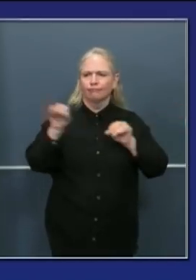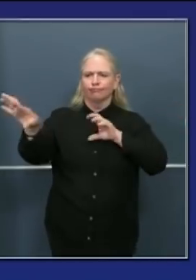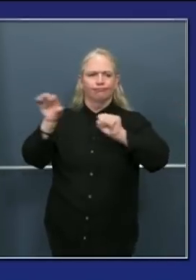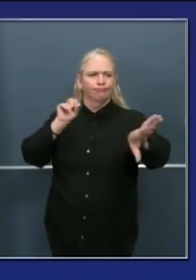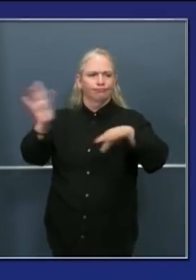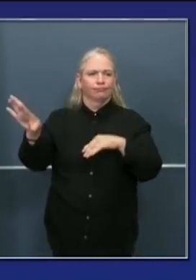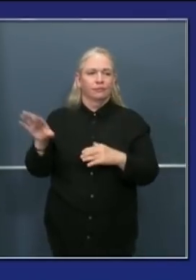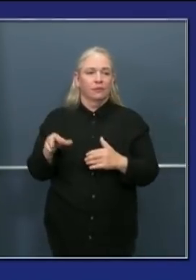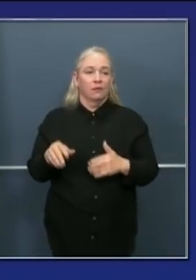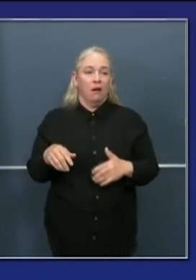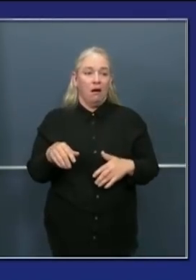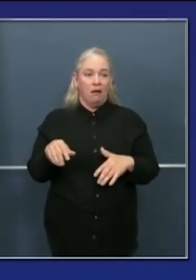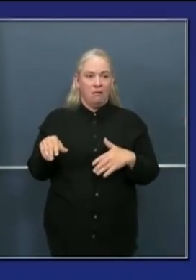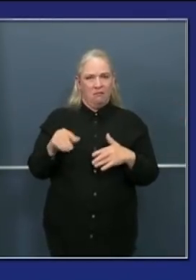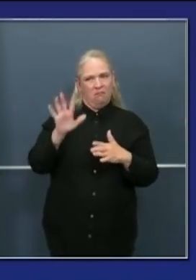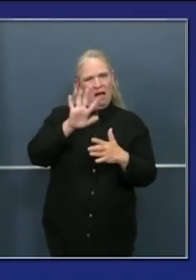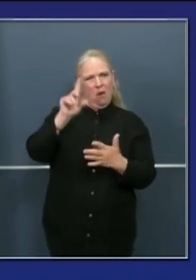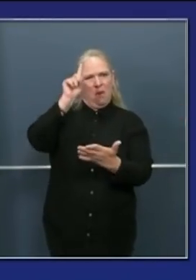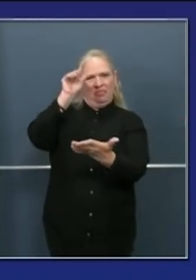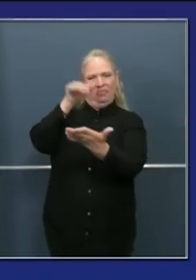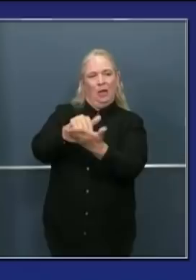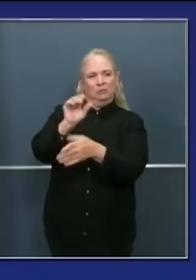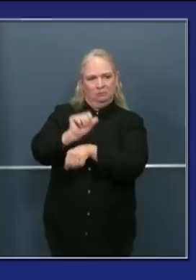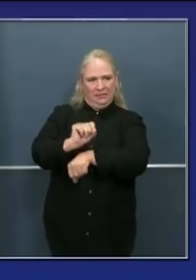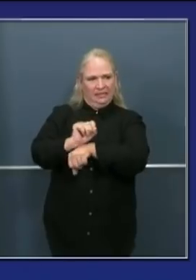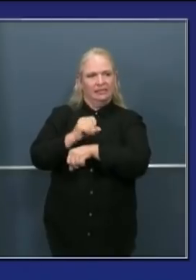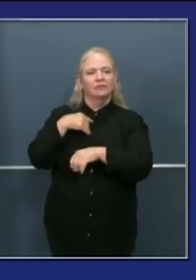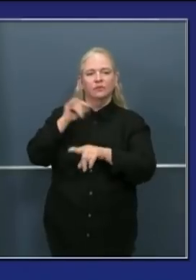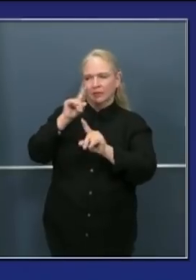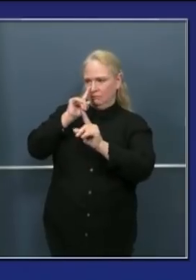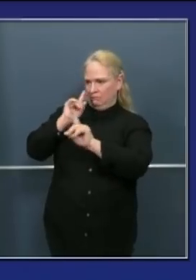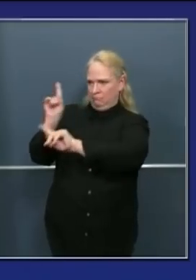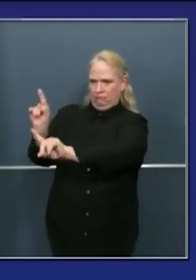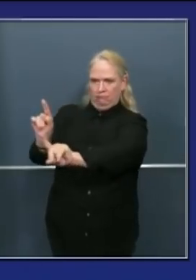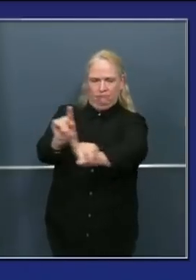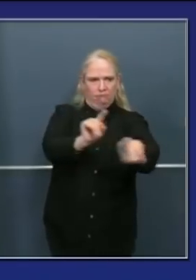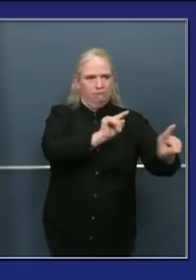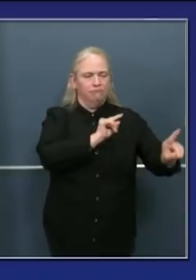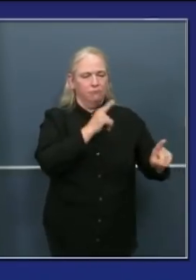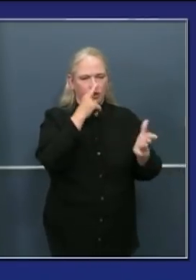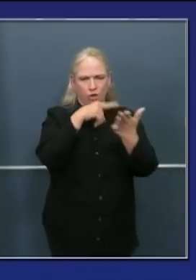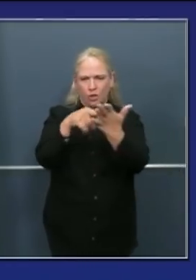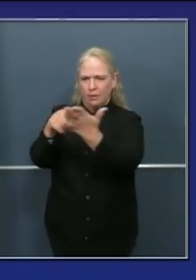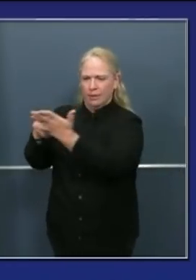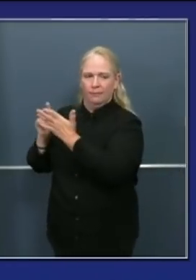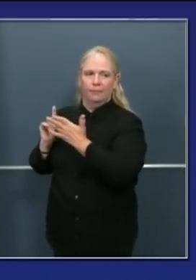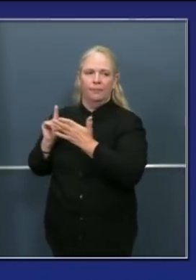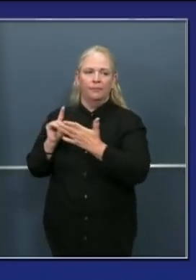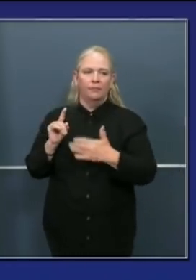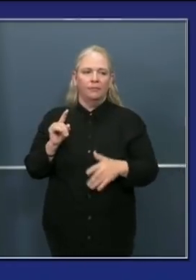REOPEN SECTORS OF OUR ECONOMY. WE HAD CLOSE TO 6,000 IN PERSON VISITS TO BARS AND RESTAURANTS